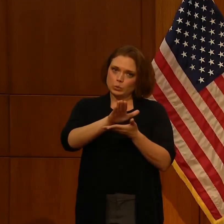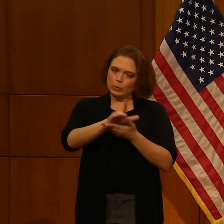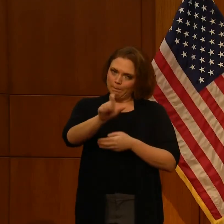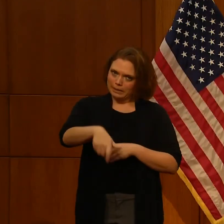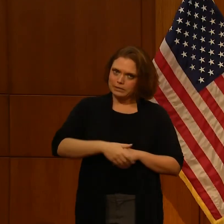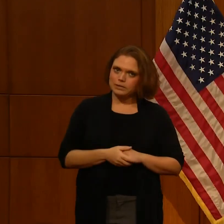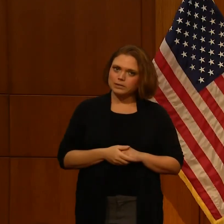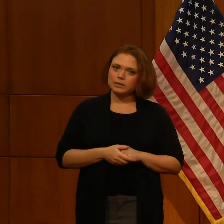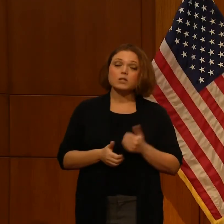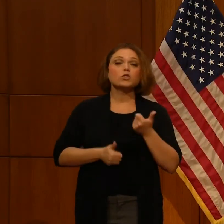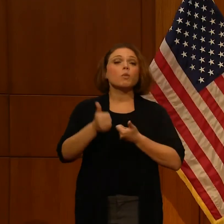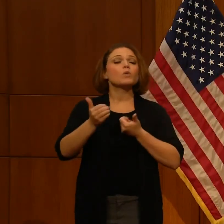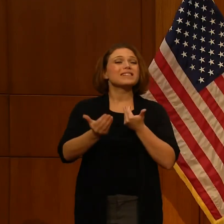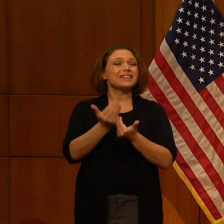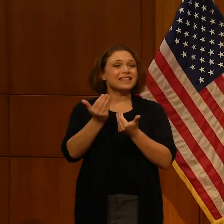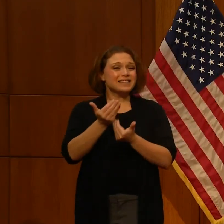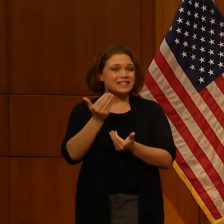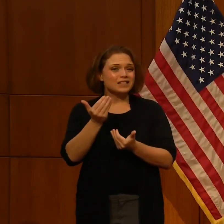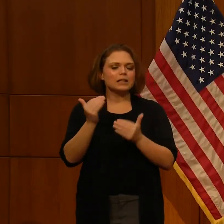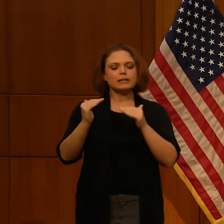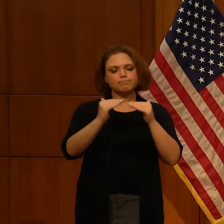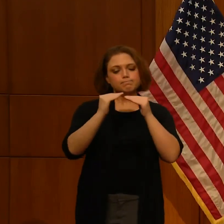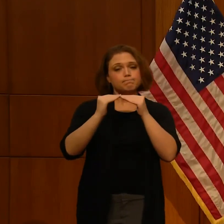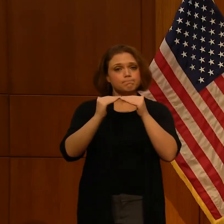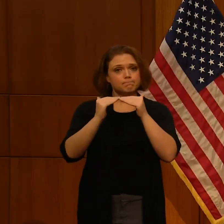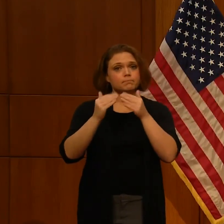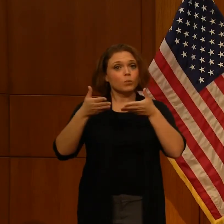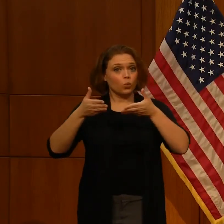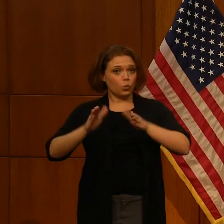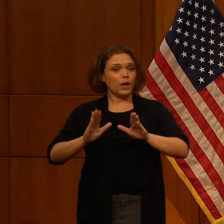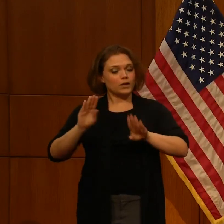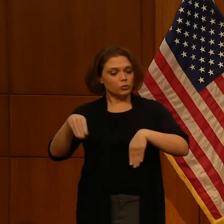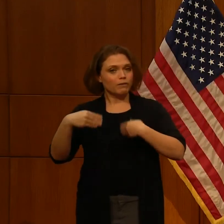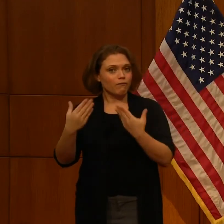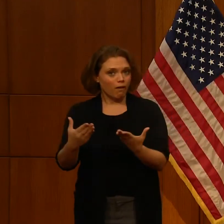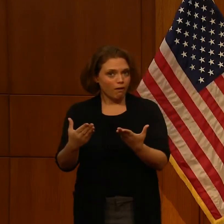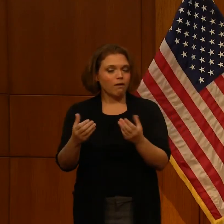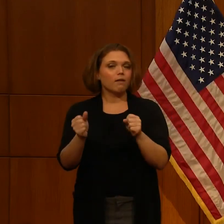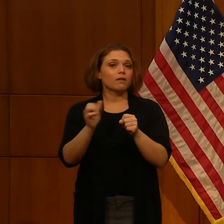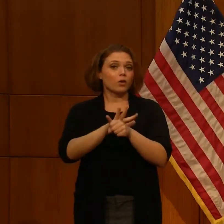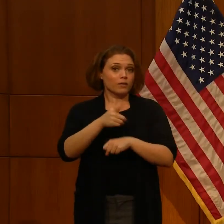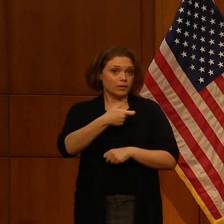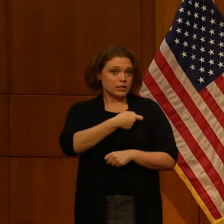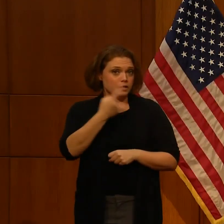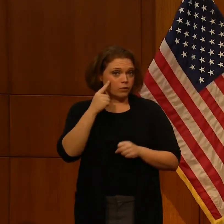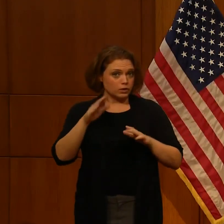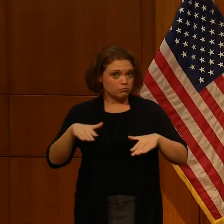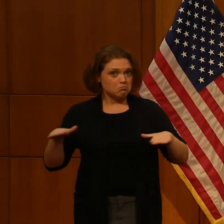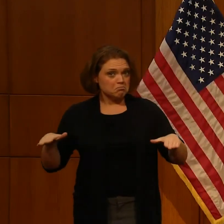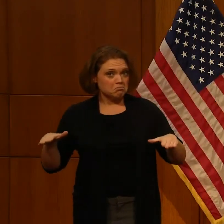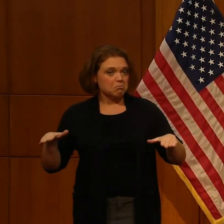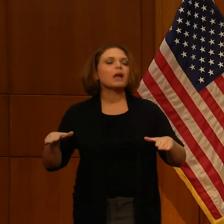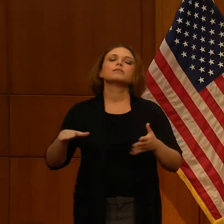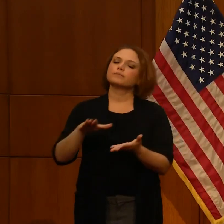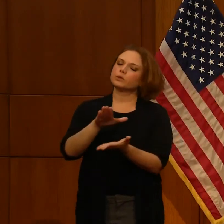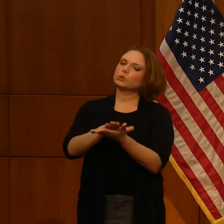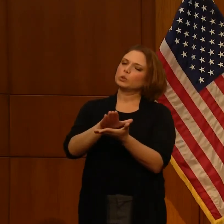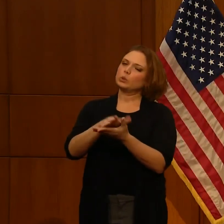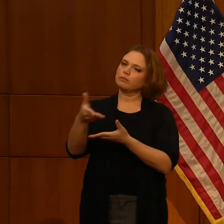YOUR KIDS HAVE TO GET THEIR SHOTS BEFORE THEY START SCHOOL. THE EASIEST AND MOST EQUITABLE